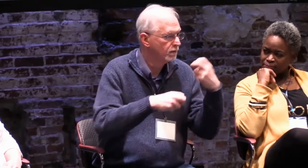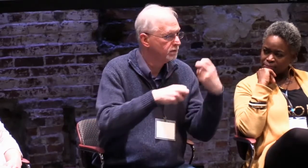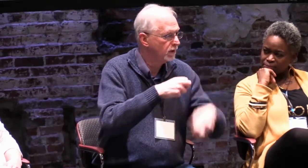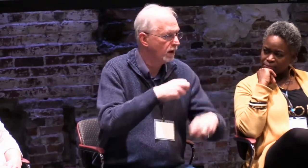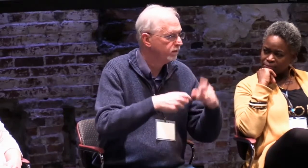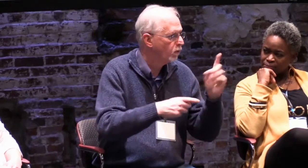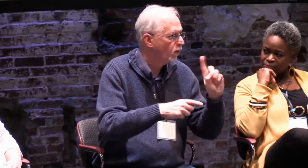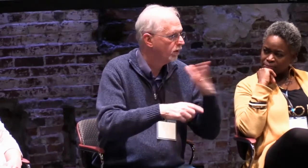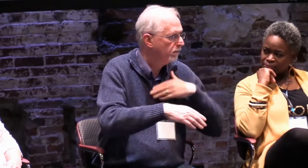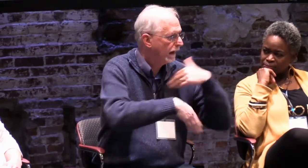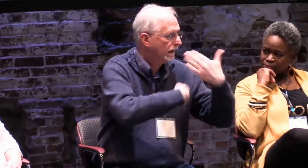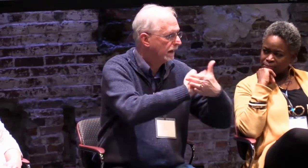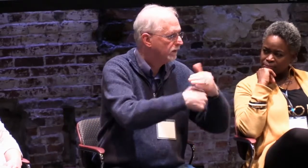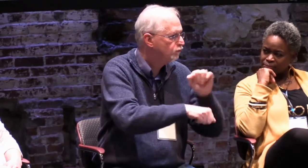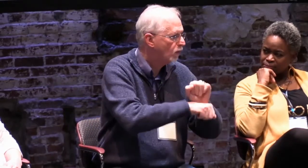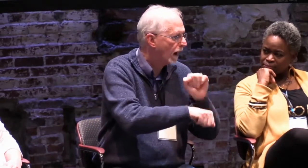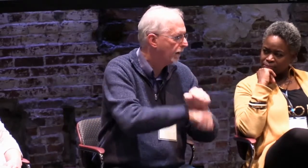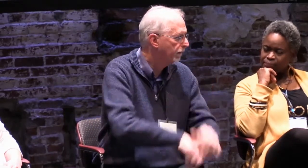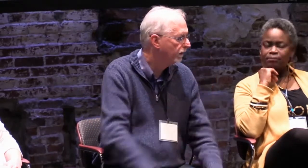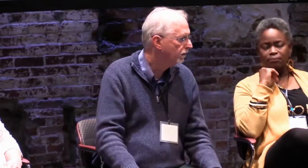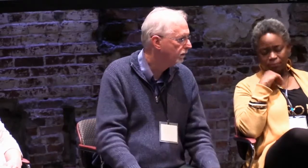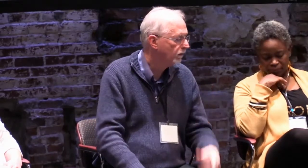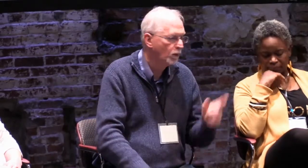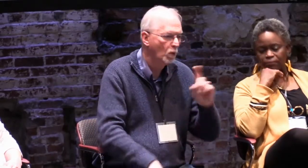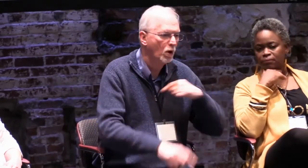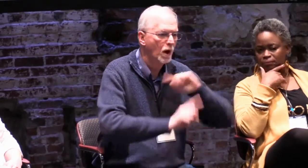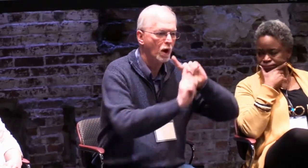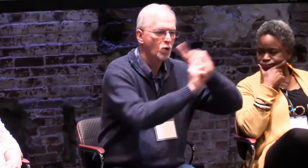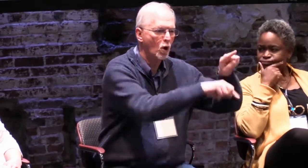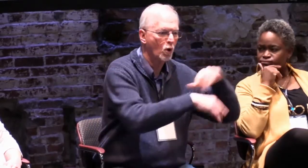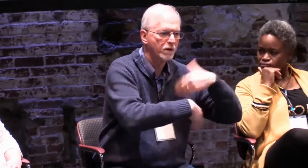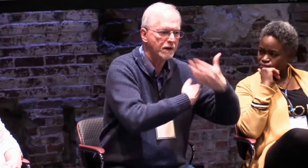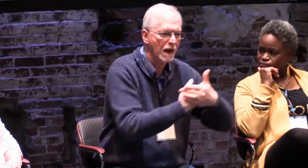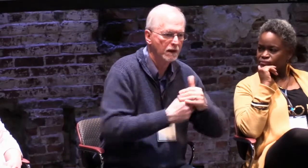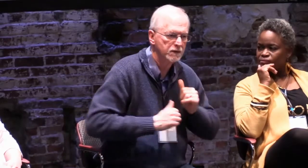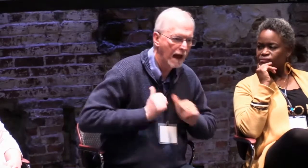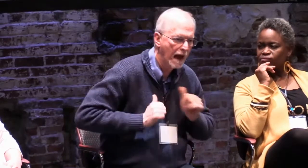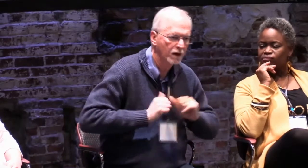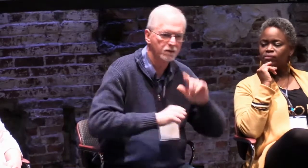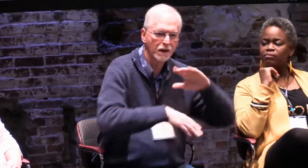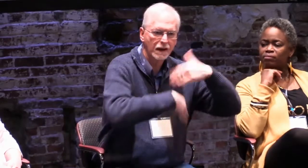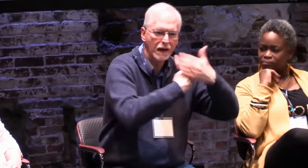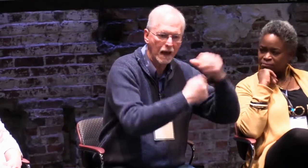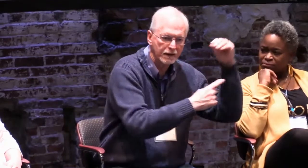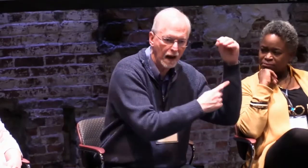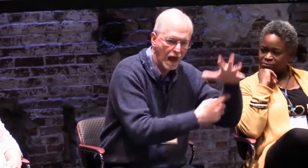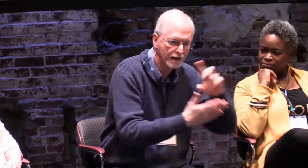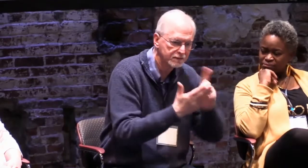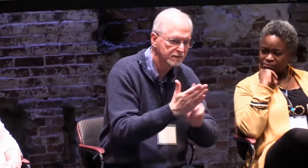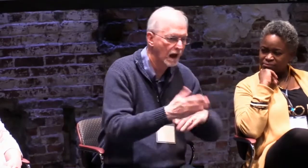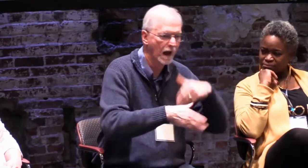Like artists say, I'm having a hard time finding where I'm gonna get my next job, where I'm gonna get my next acting gig,